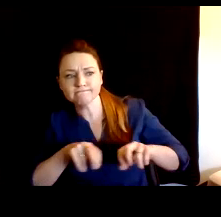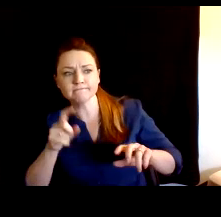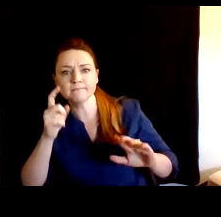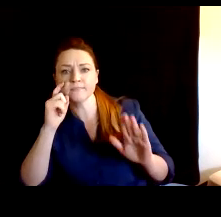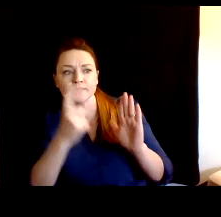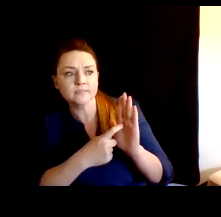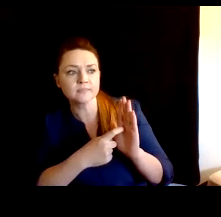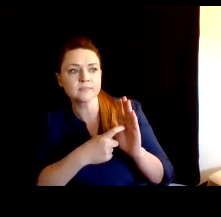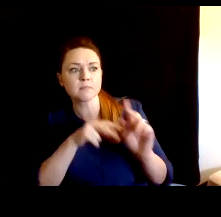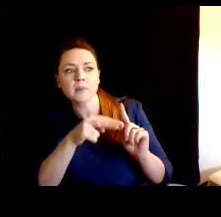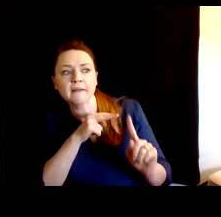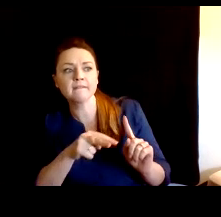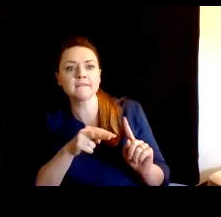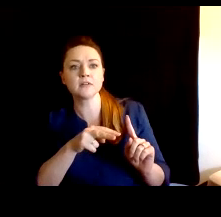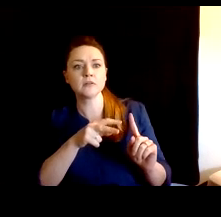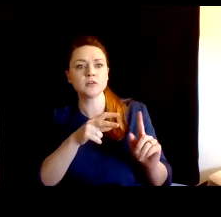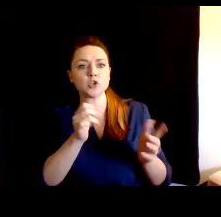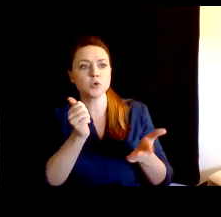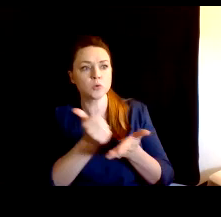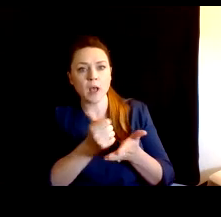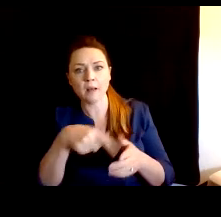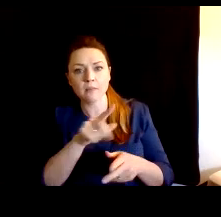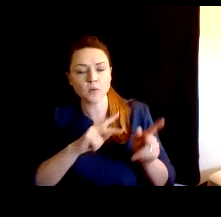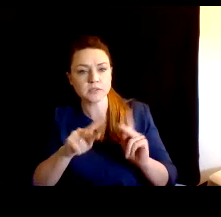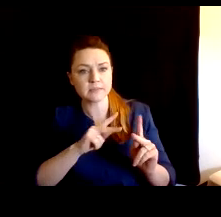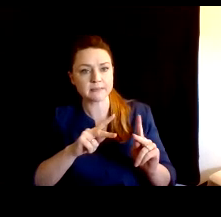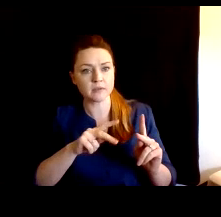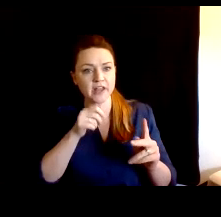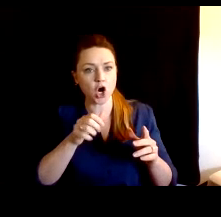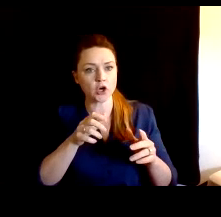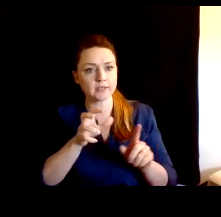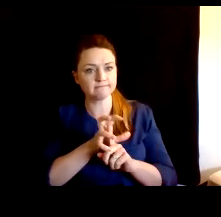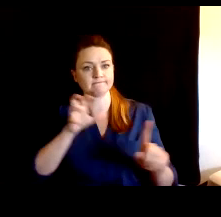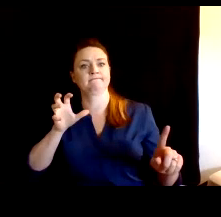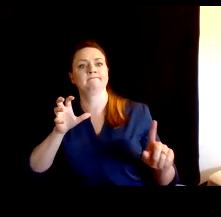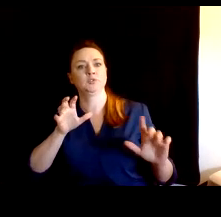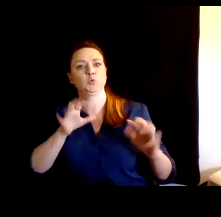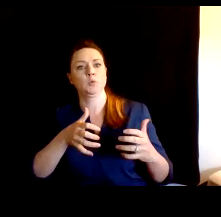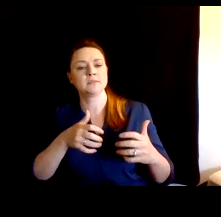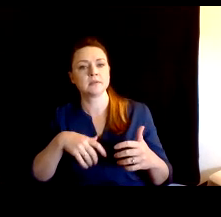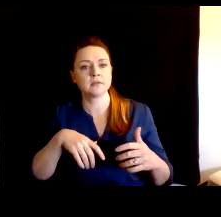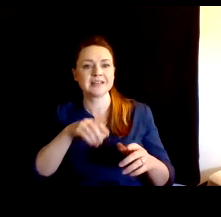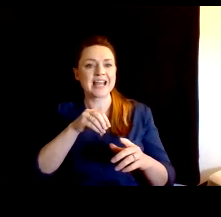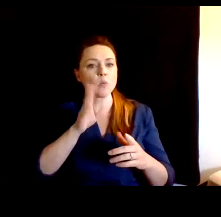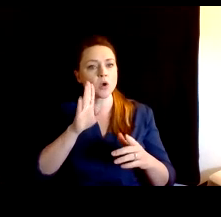and yet people who are a part of marginalized groups are continue to be exposed to those harmful positions